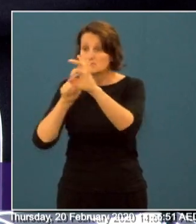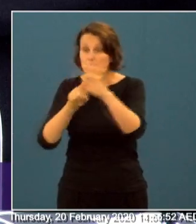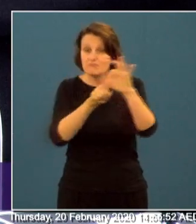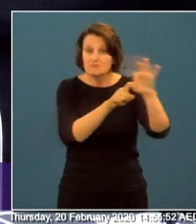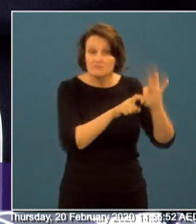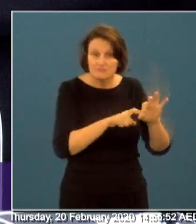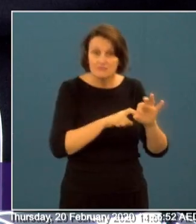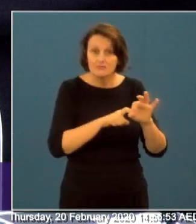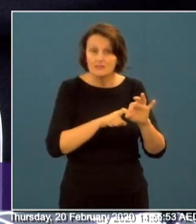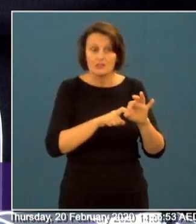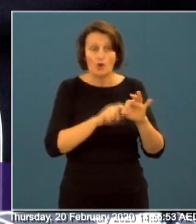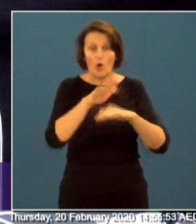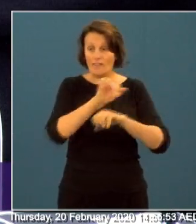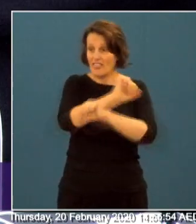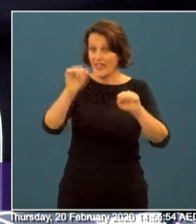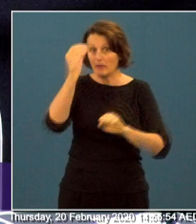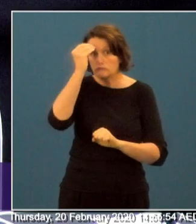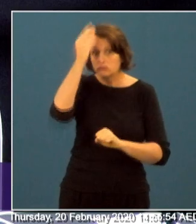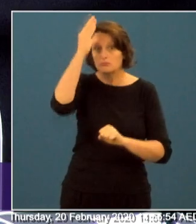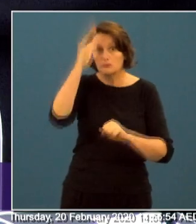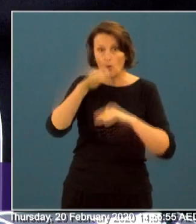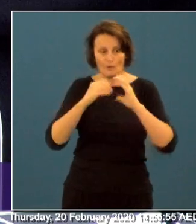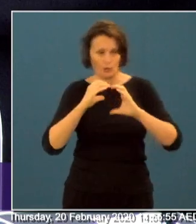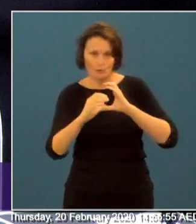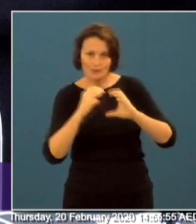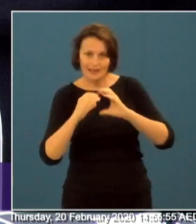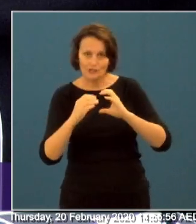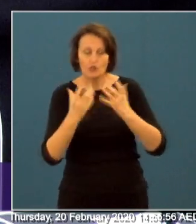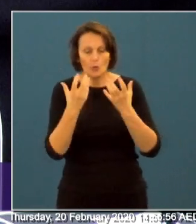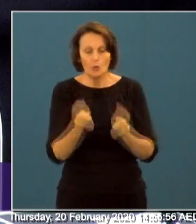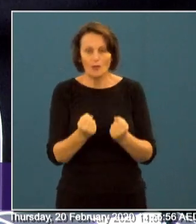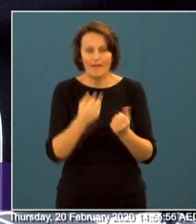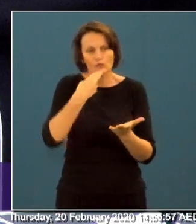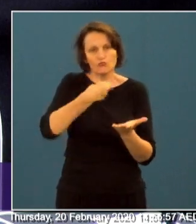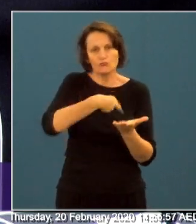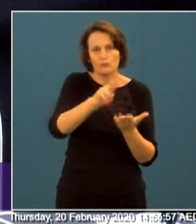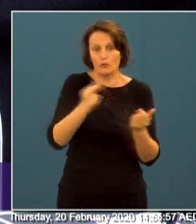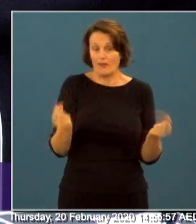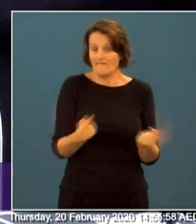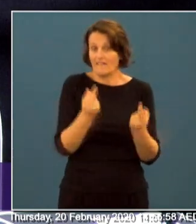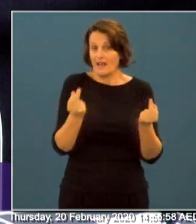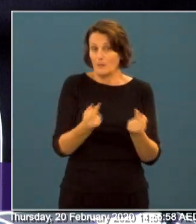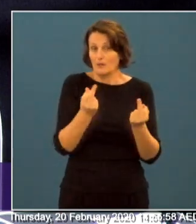And this is available in the context report that's available publicly on "The Essentials" website.